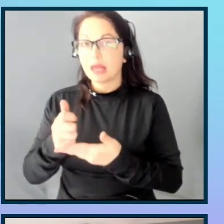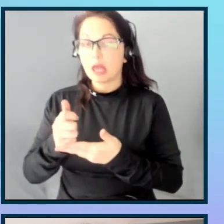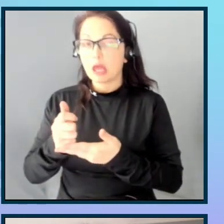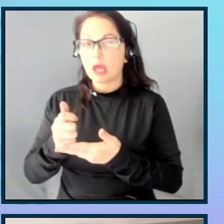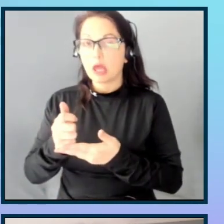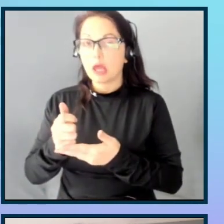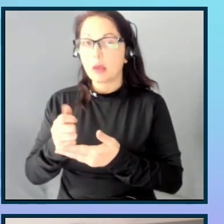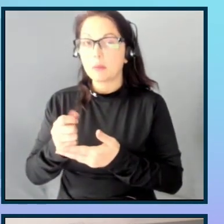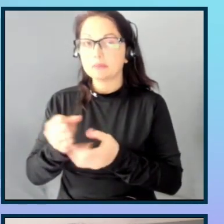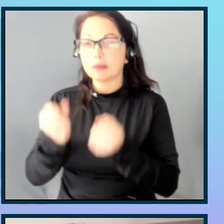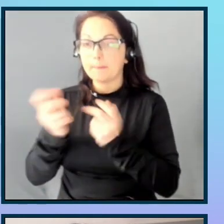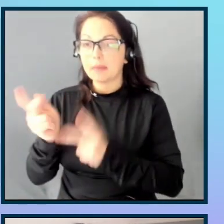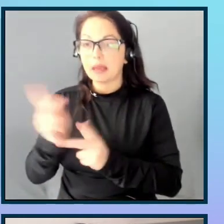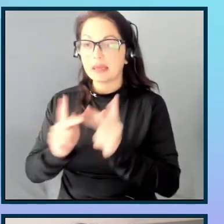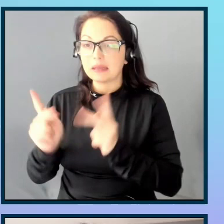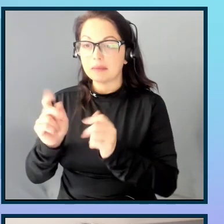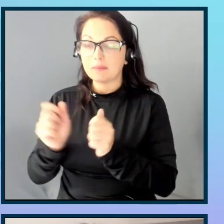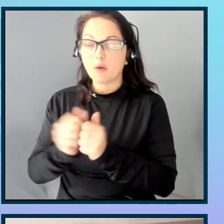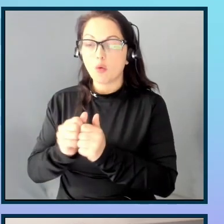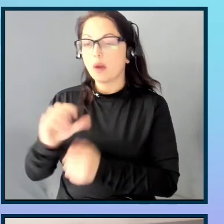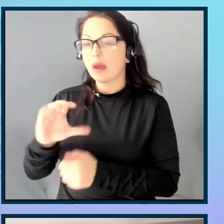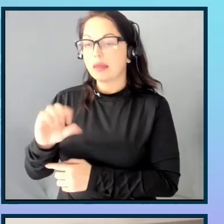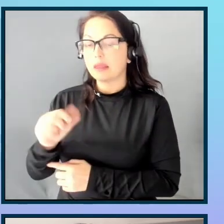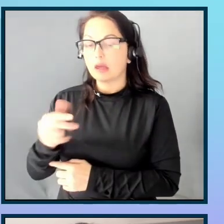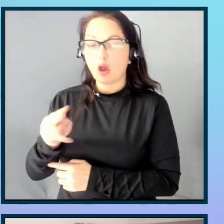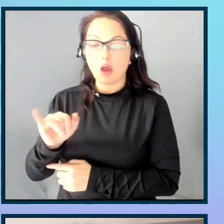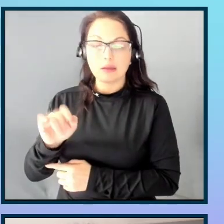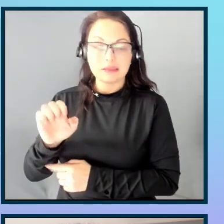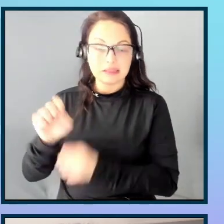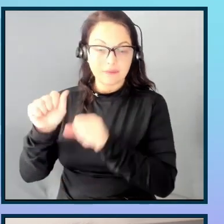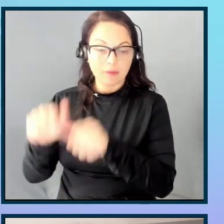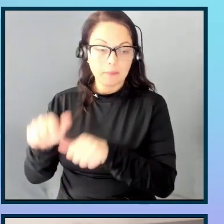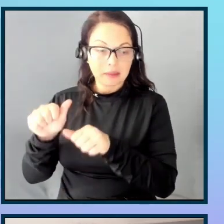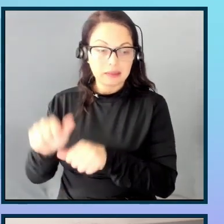And the way that check for this is to look for those methods